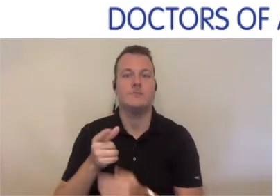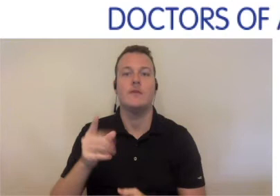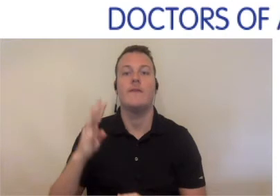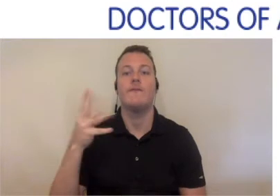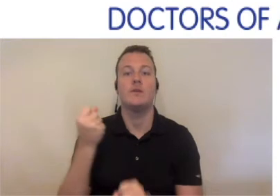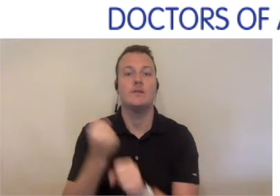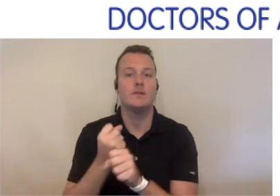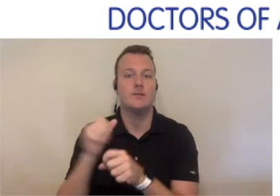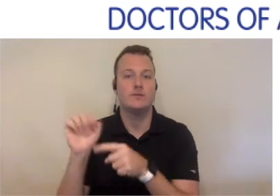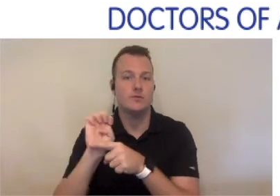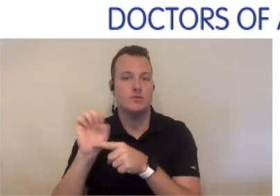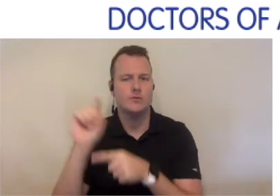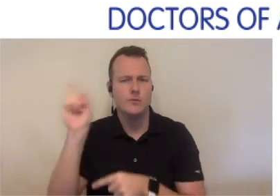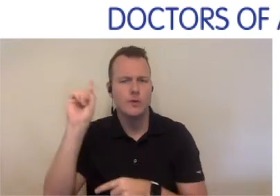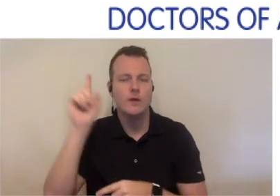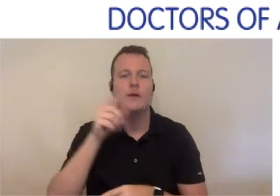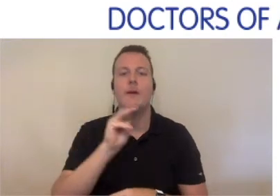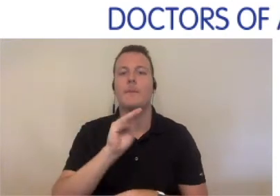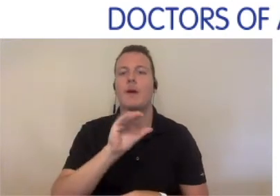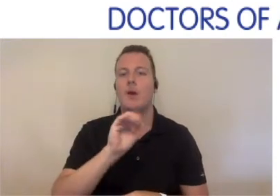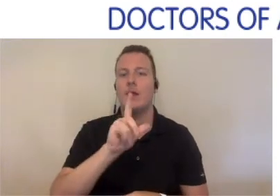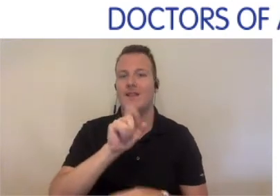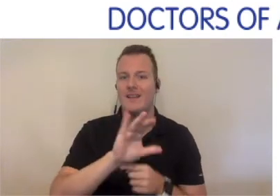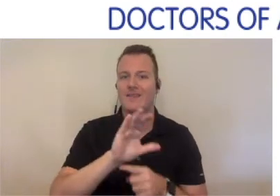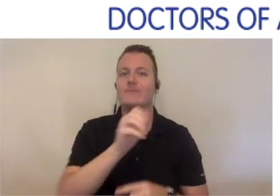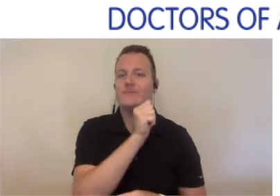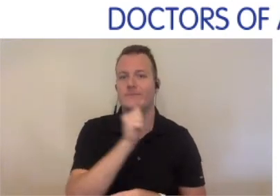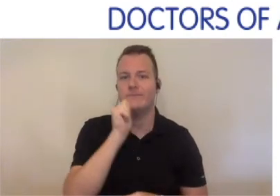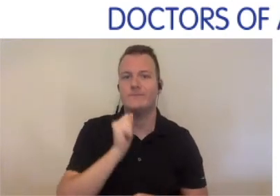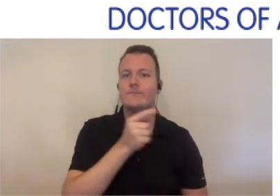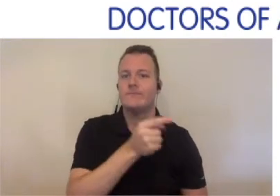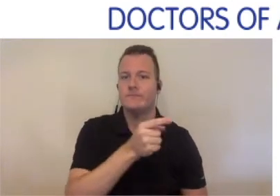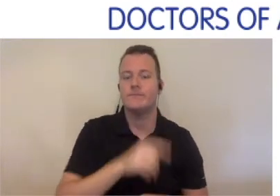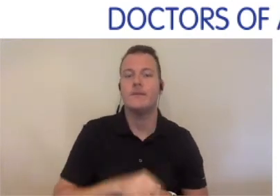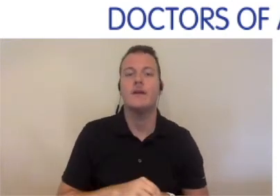her fourth year externship at Mayo Clinic Arizona and was hired as part of